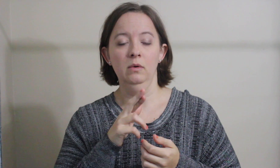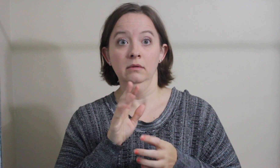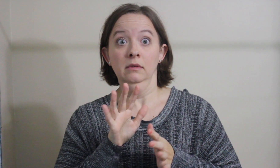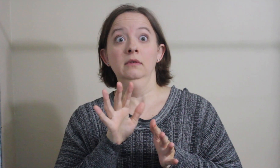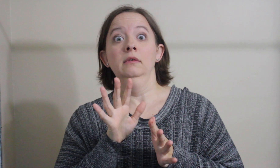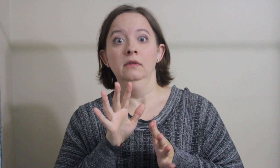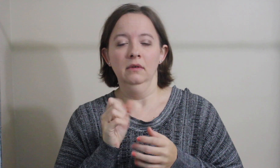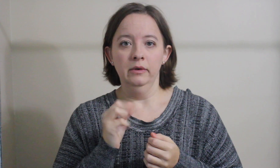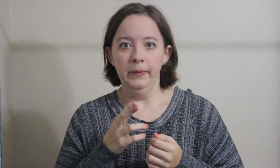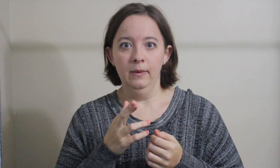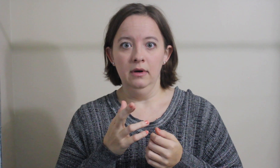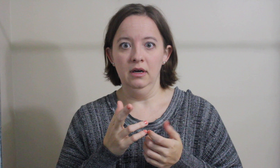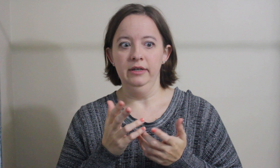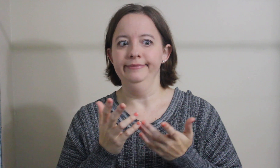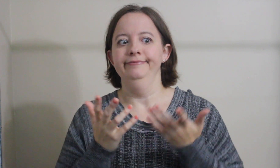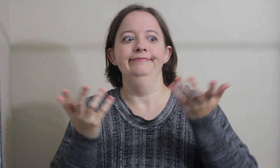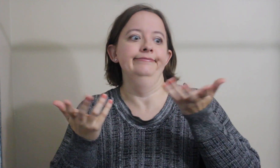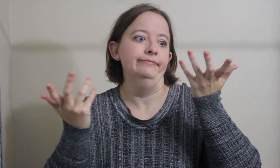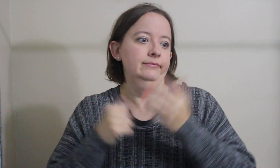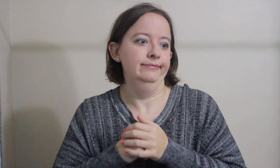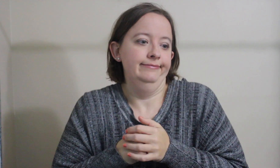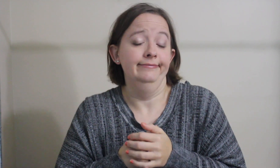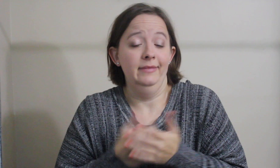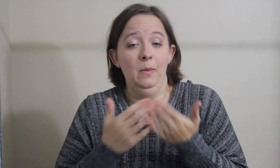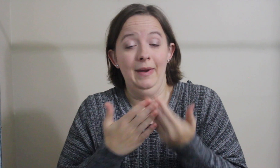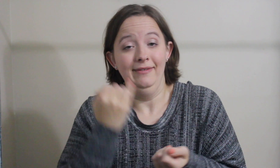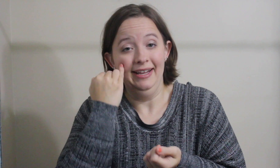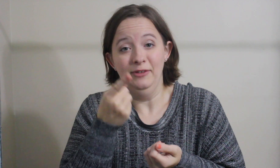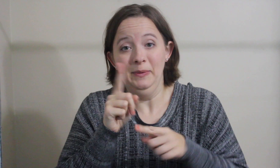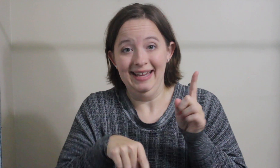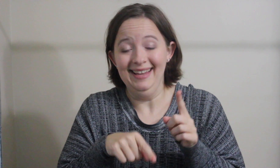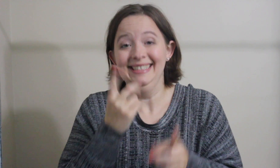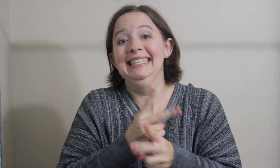oh i don't like that or whoa that's weird or whatever you know.